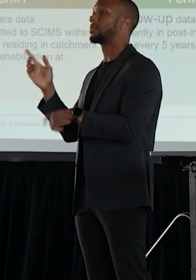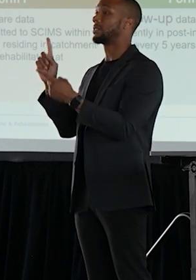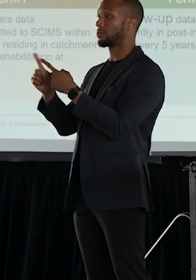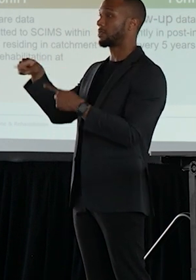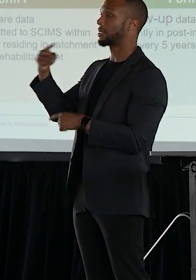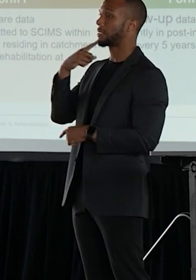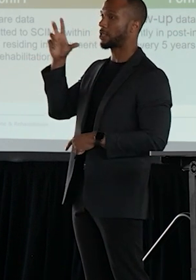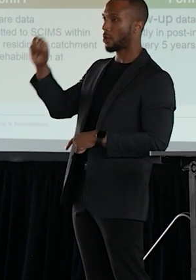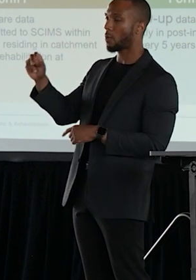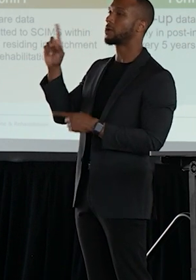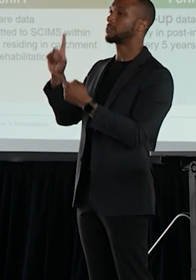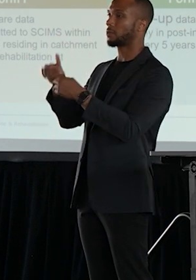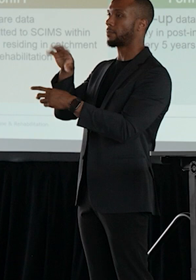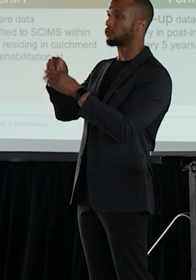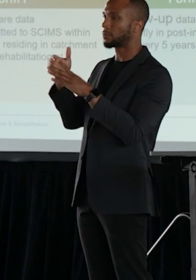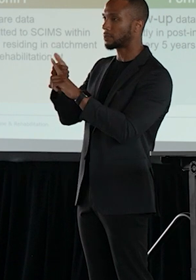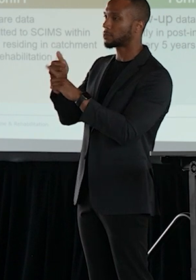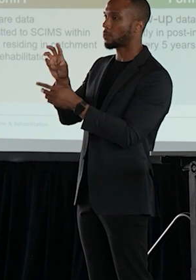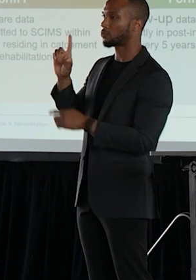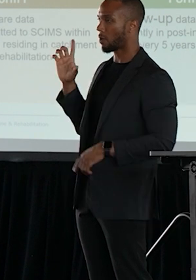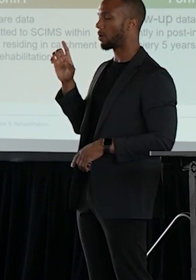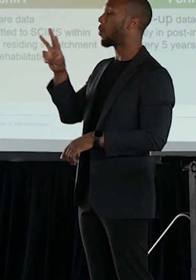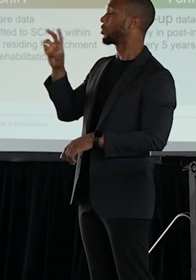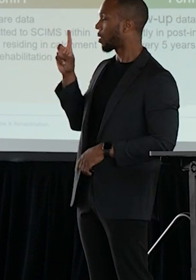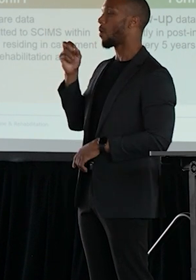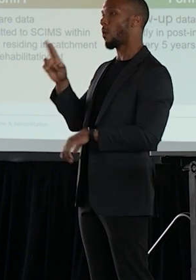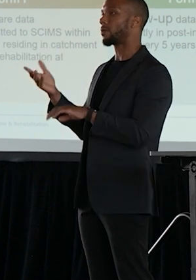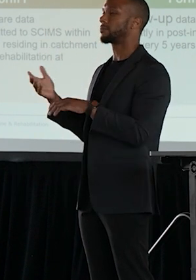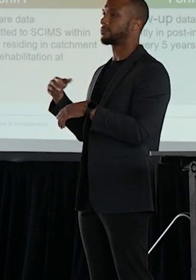the participant withdraw or pass away or recover from the